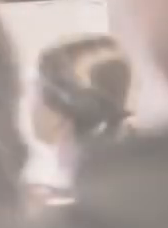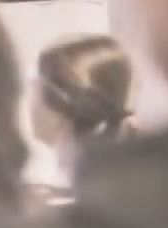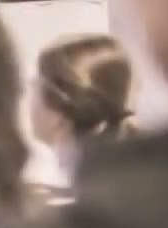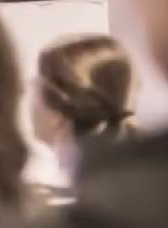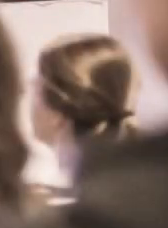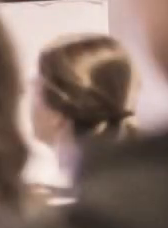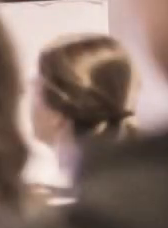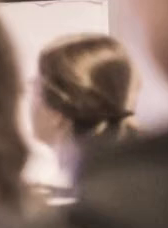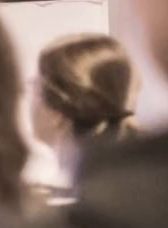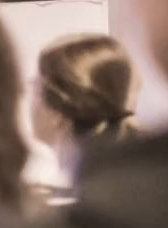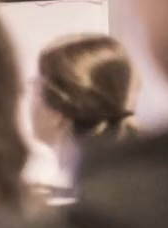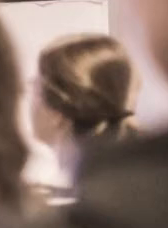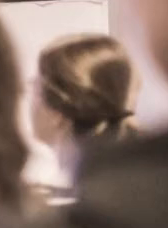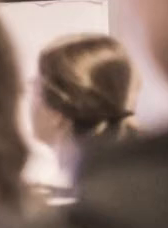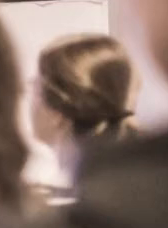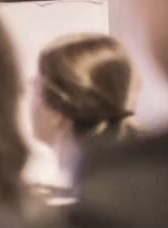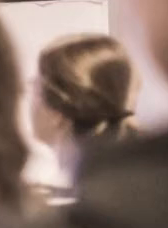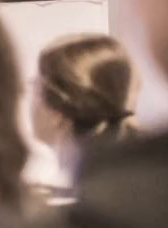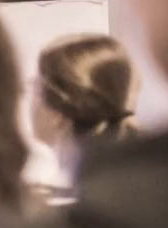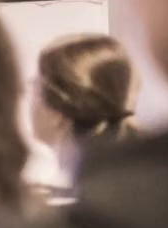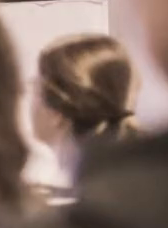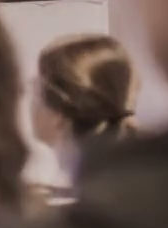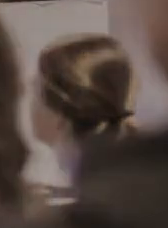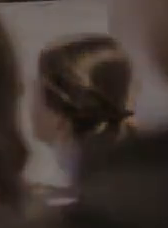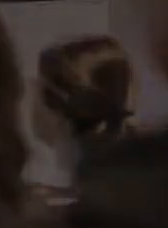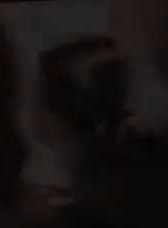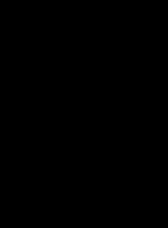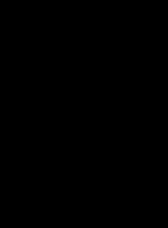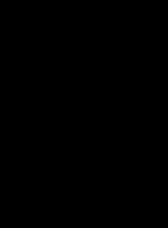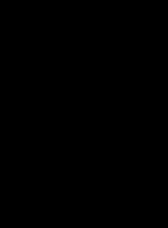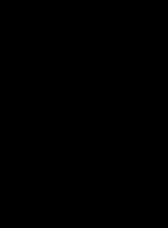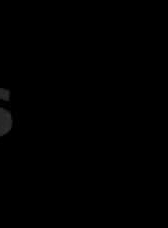We also did a lecture about our norm critical material "Out of order".